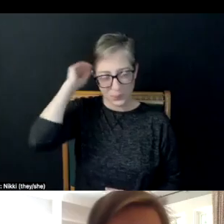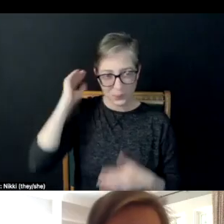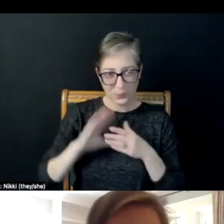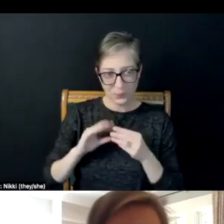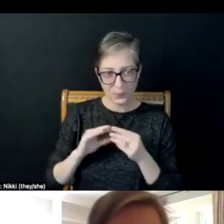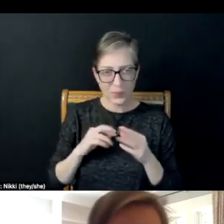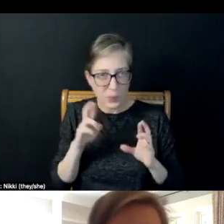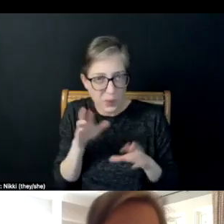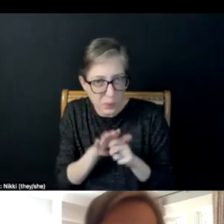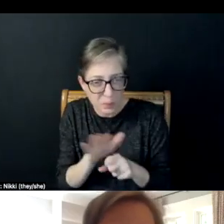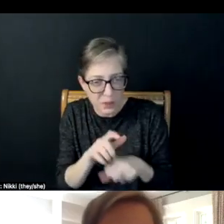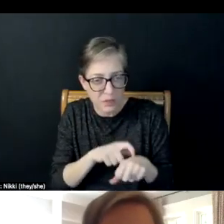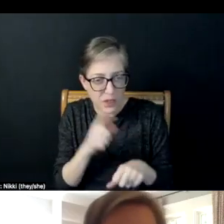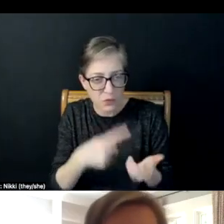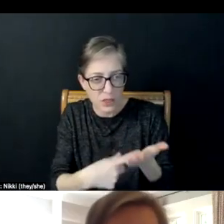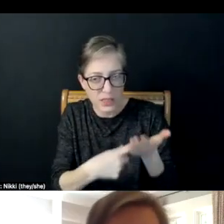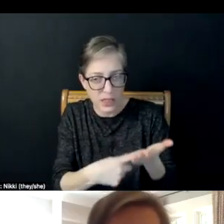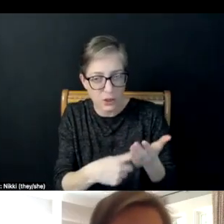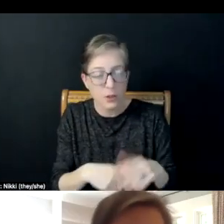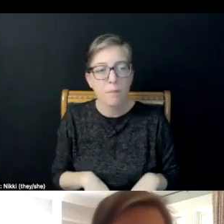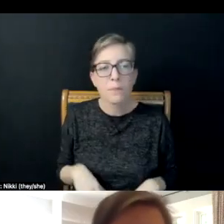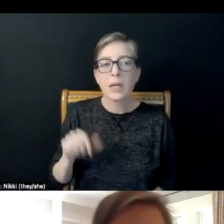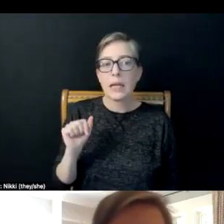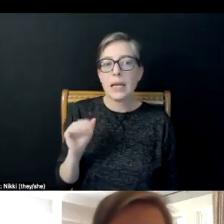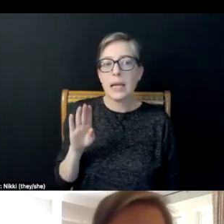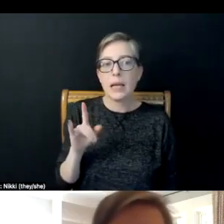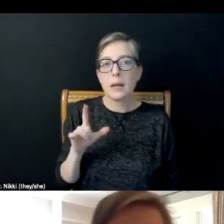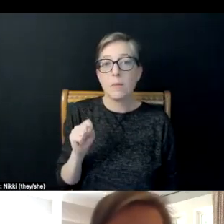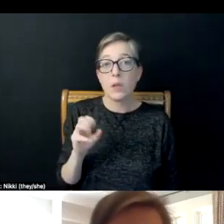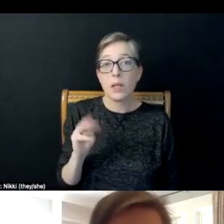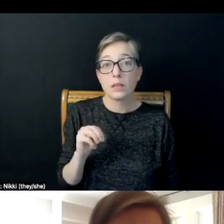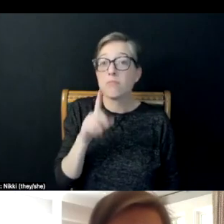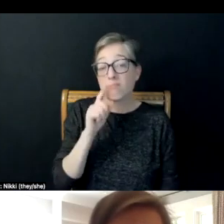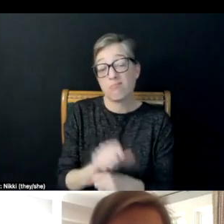such important discussion is that ableism exists in society and in medicine.